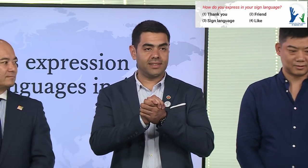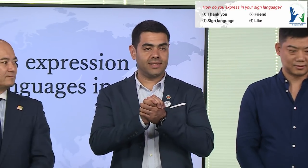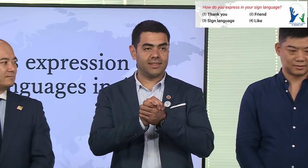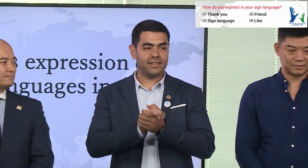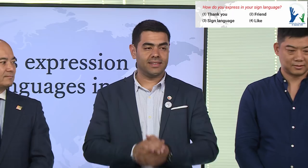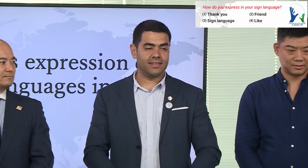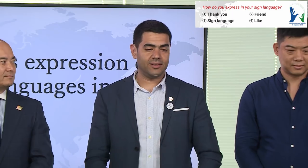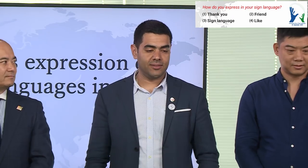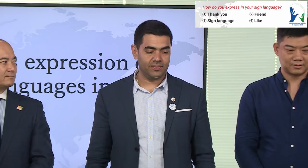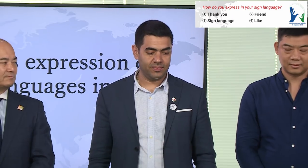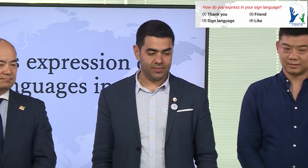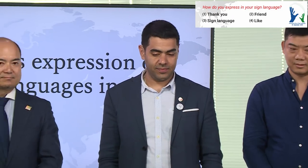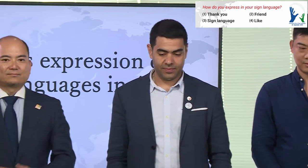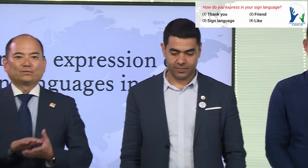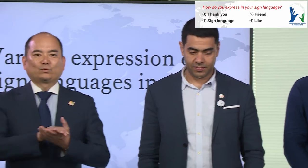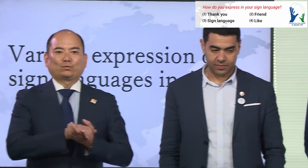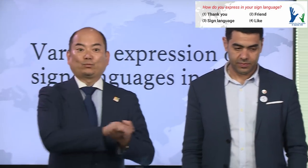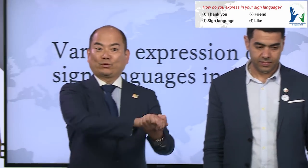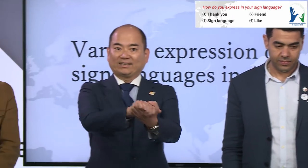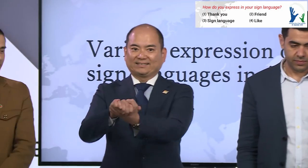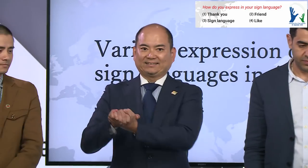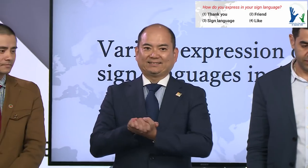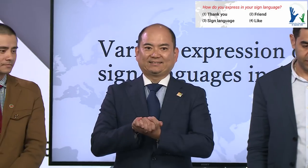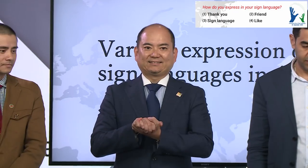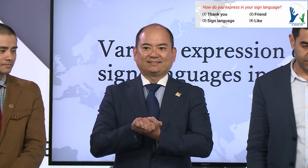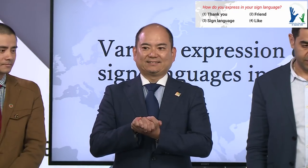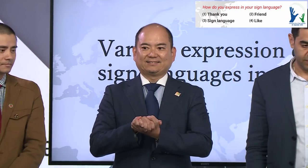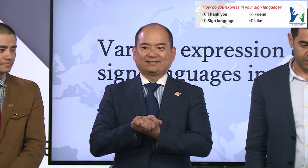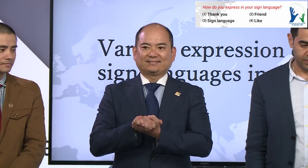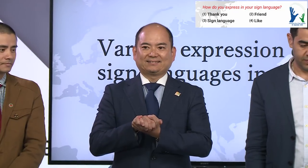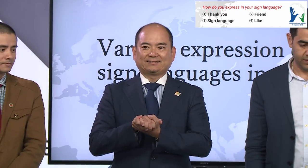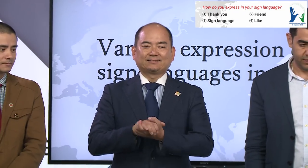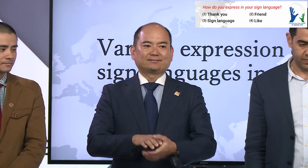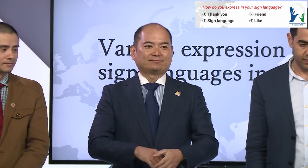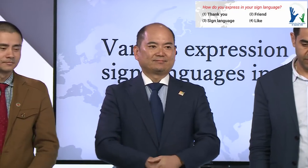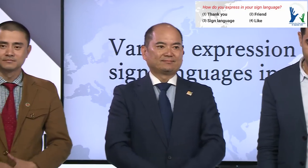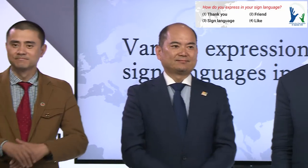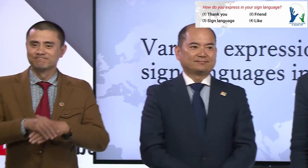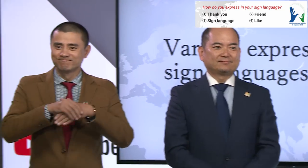And Vietnam, thank you. >> YASUNORI SHIMAMOTO: Wonderful. Thank you. The second word would be "friend".